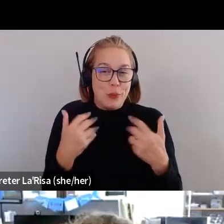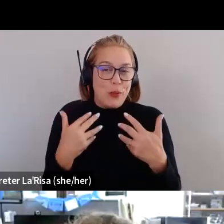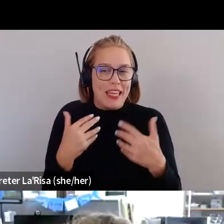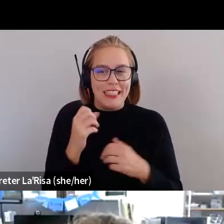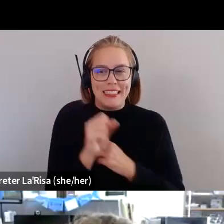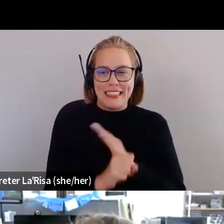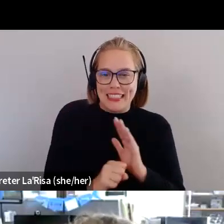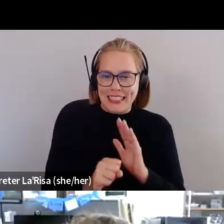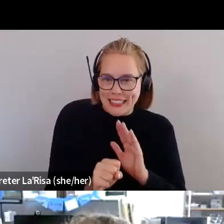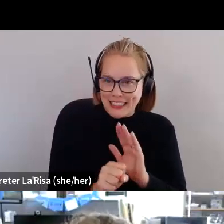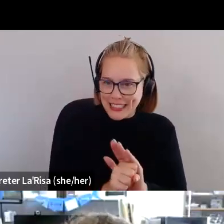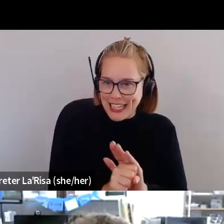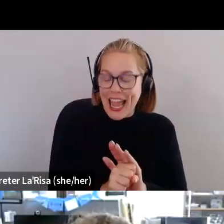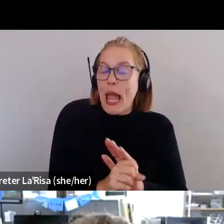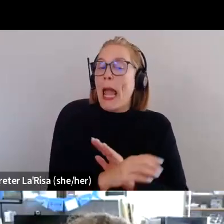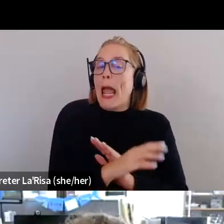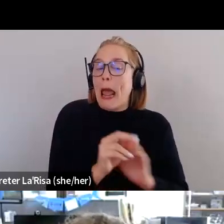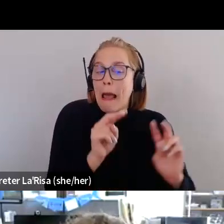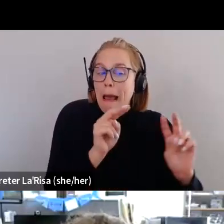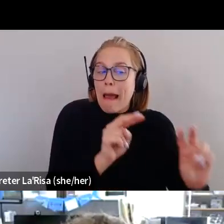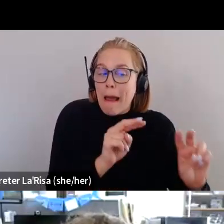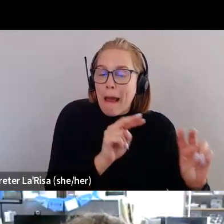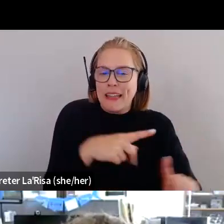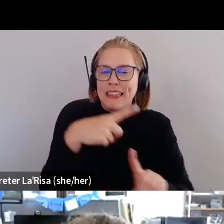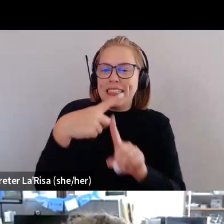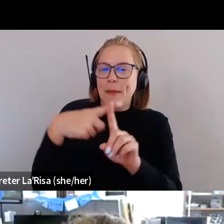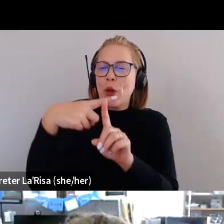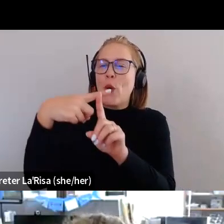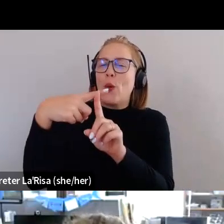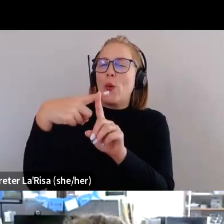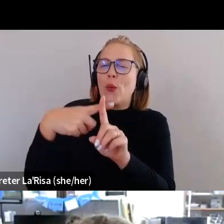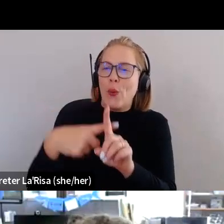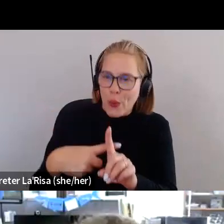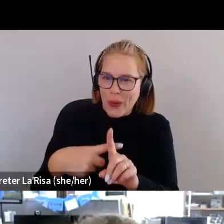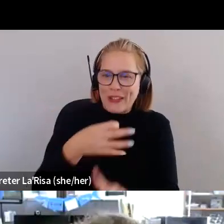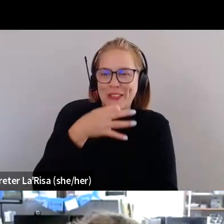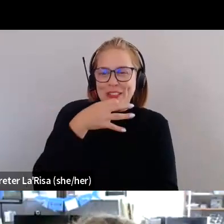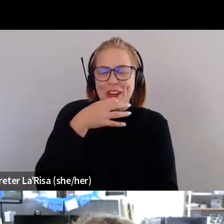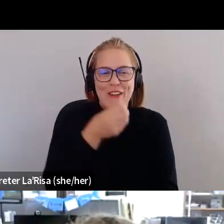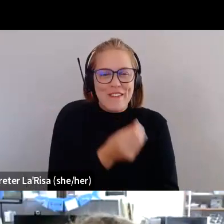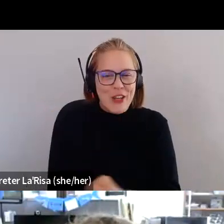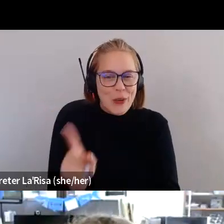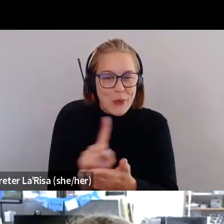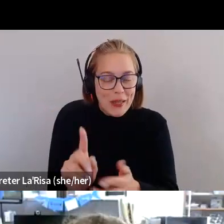currently in the Charlotte area. My favorite season is also fall. I